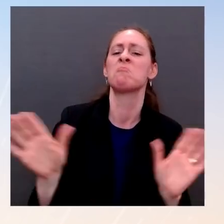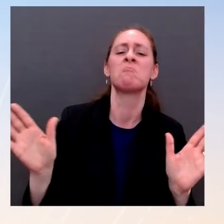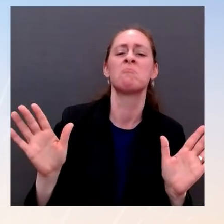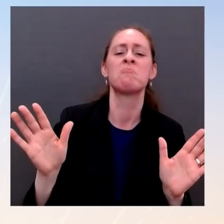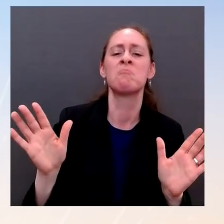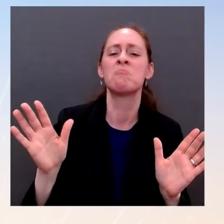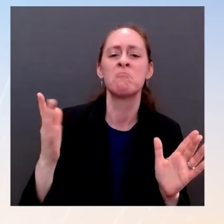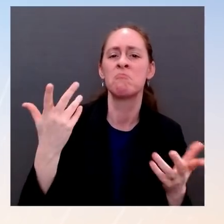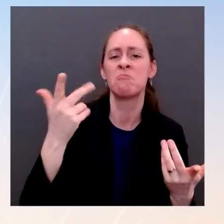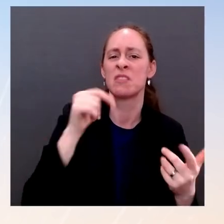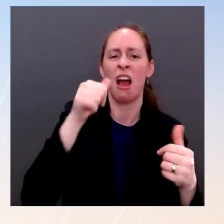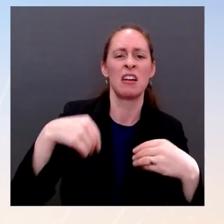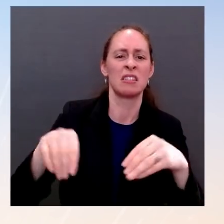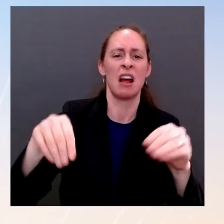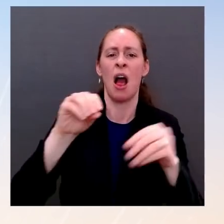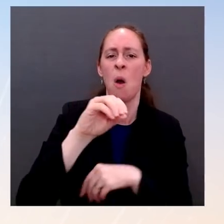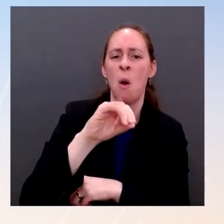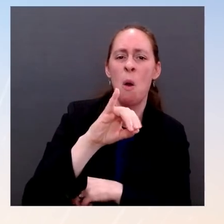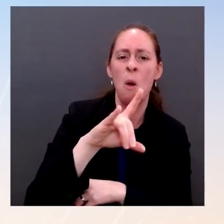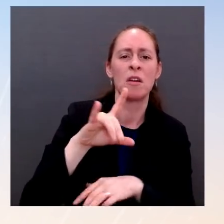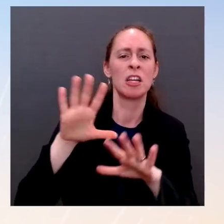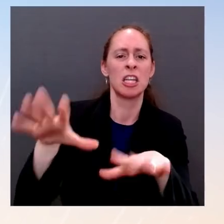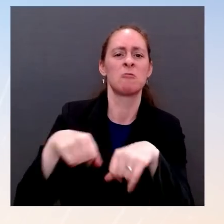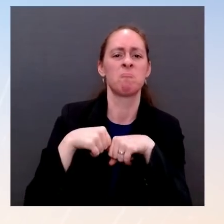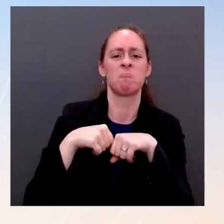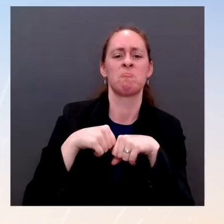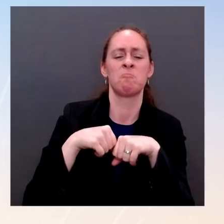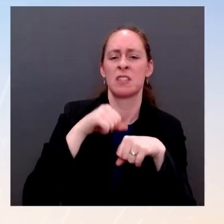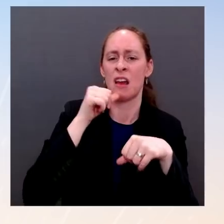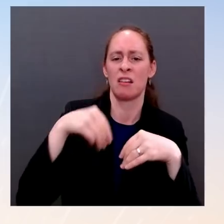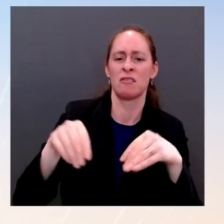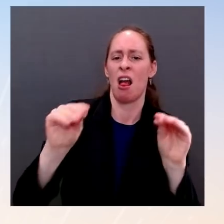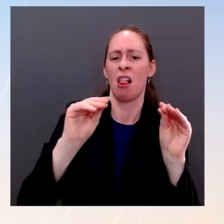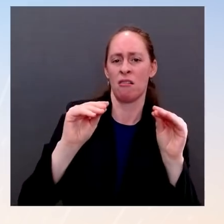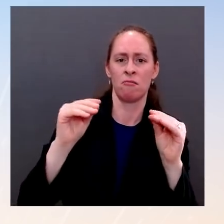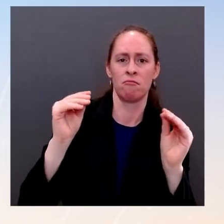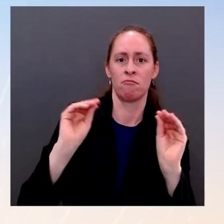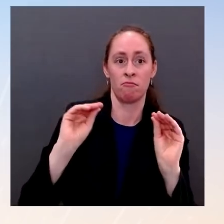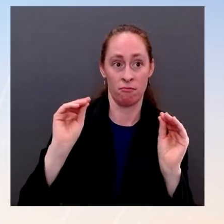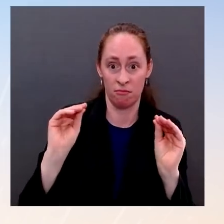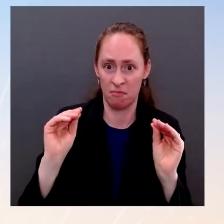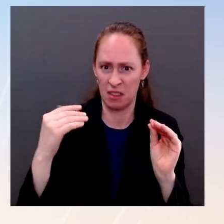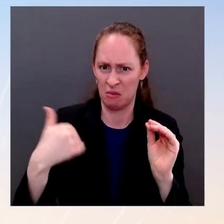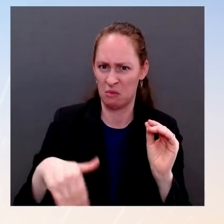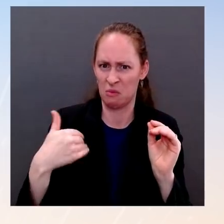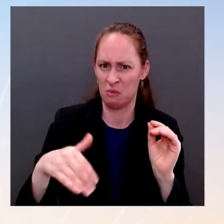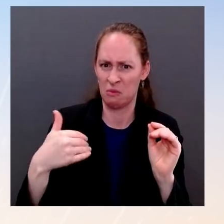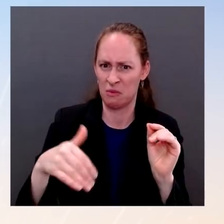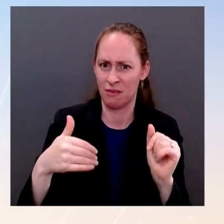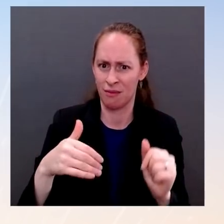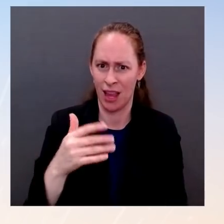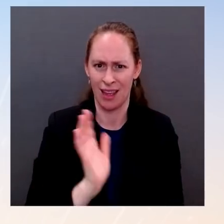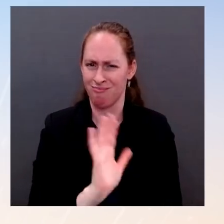major energy producers to ensure that we have steady energy supplies and we have stable energy markets.